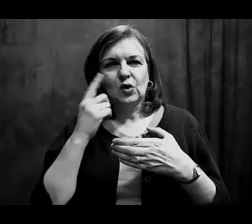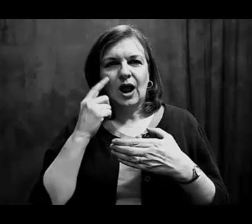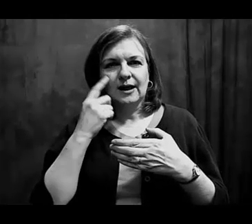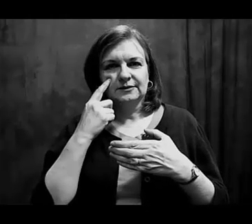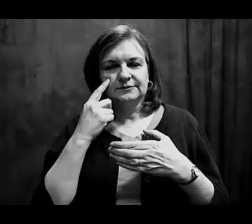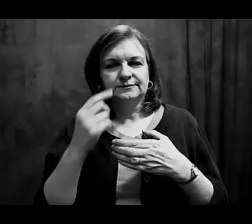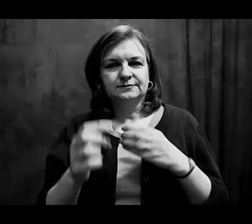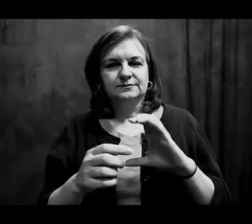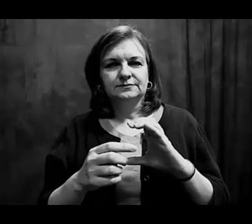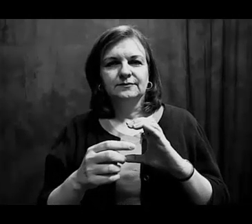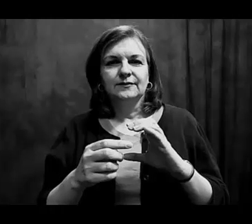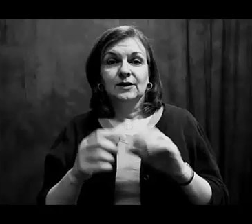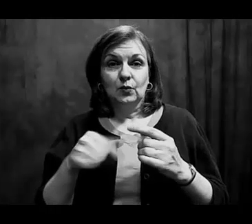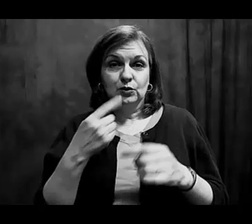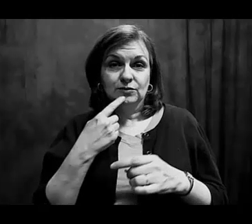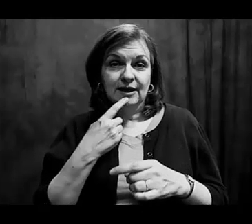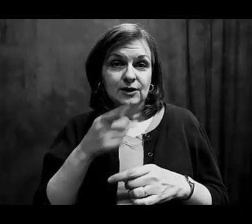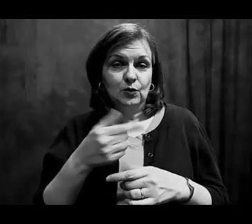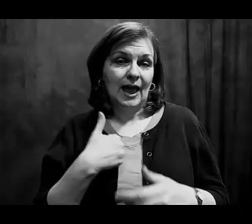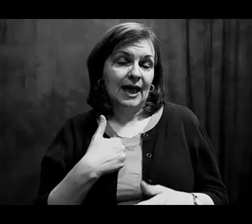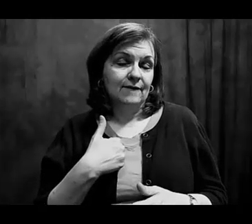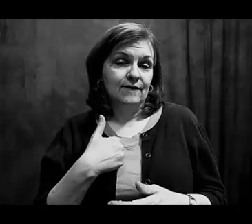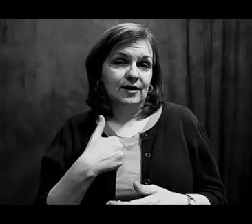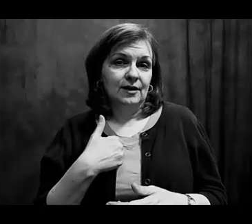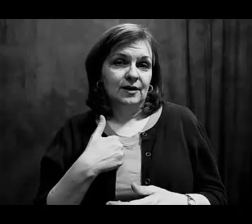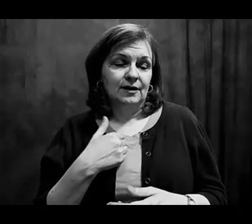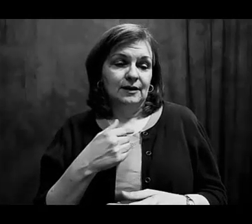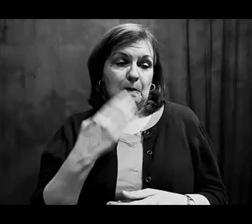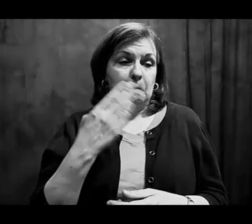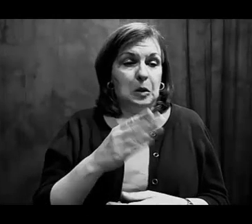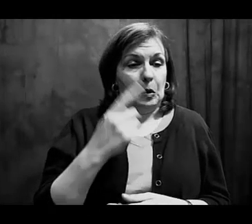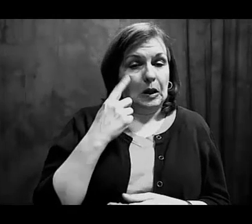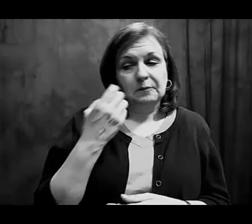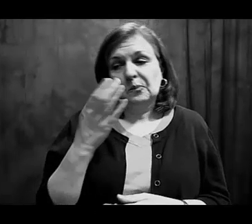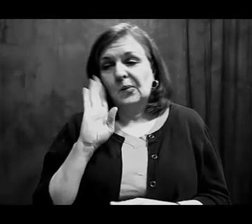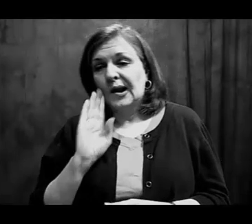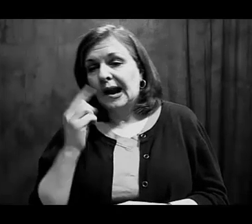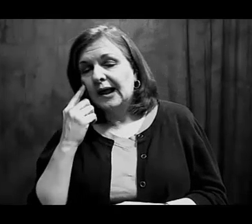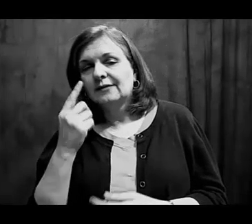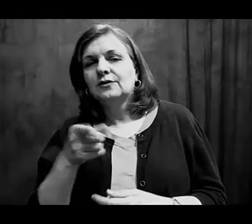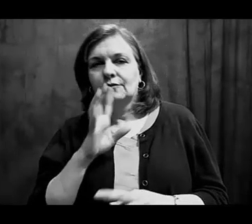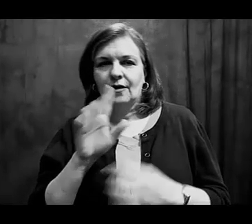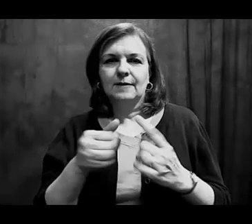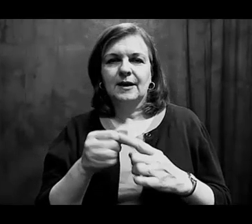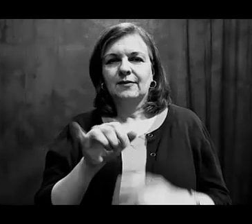so when you say you have a particular eye color you're actually talking by your iris